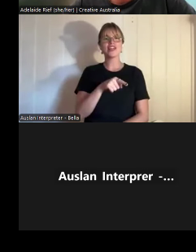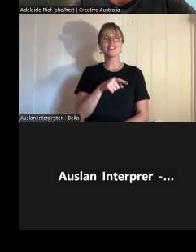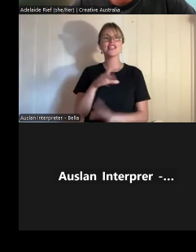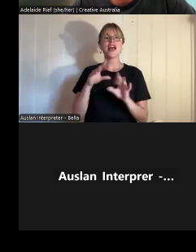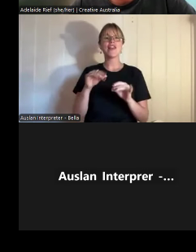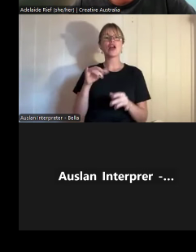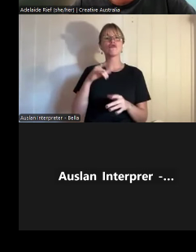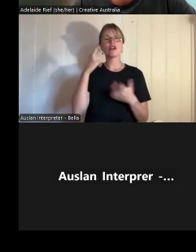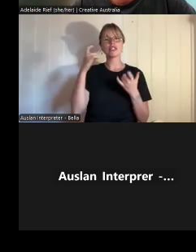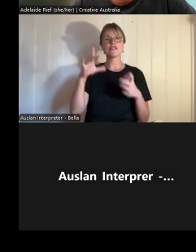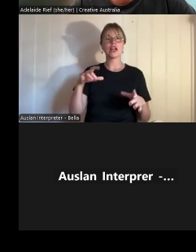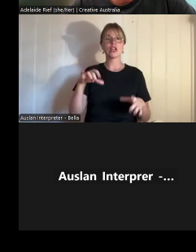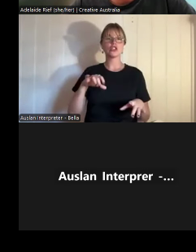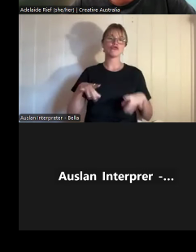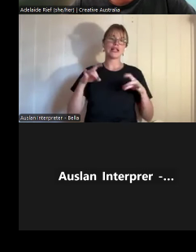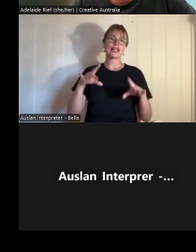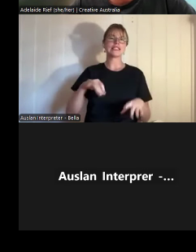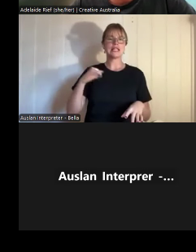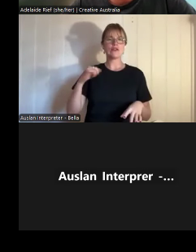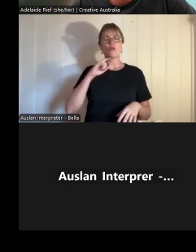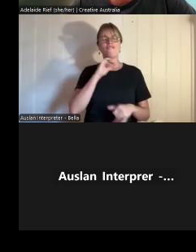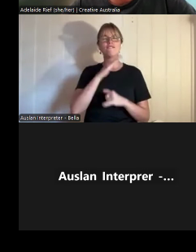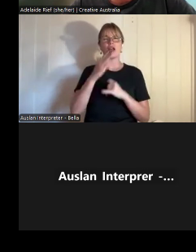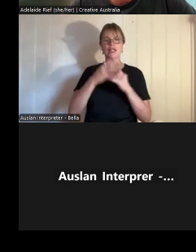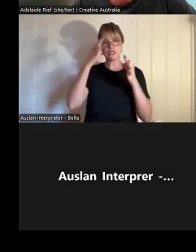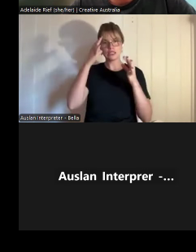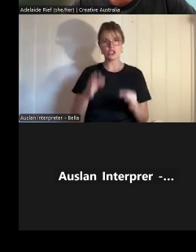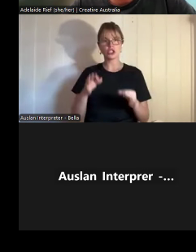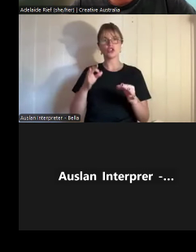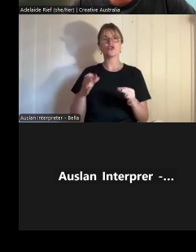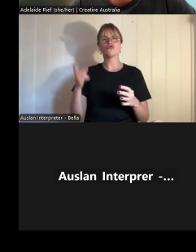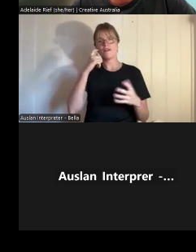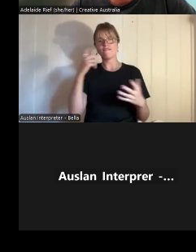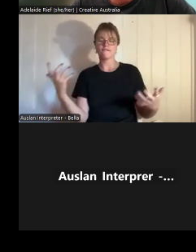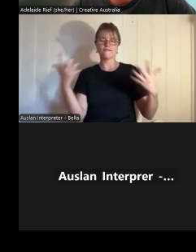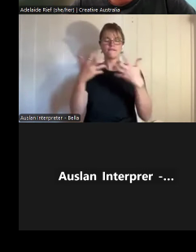staff make the final decision in line with the aim of each fund. So what we're trying to achieve with